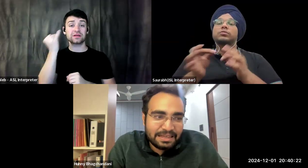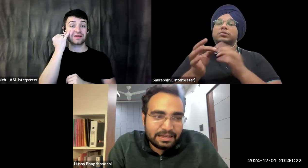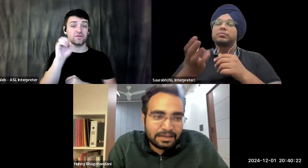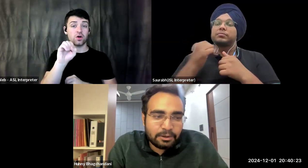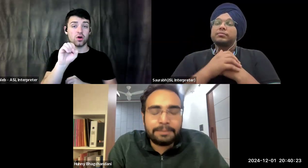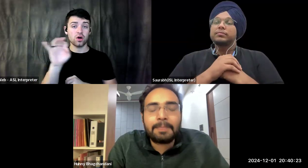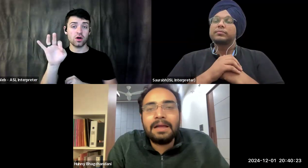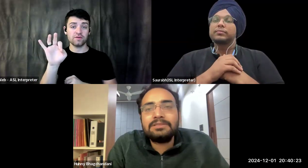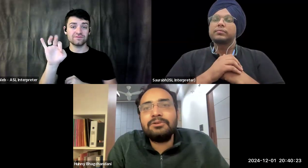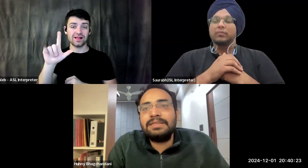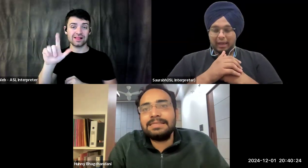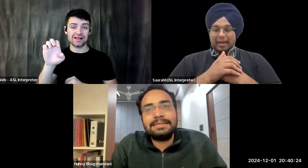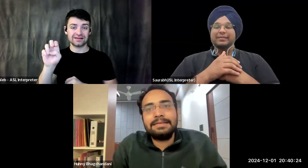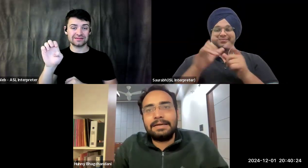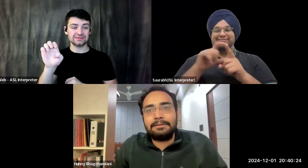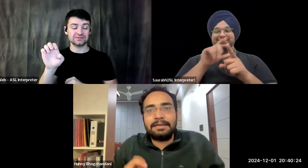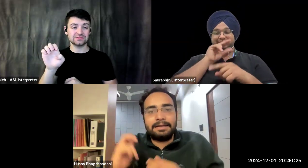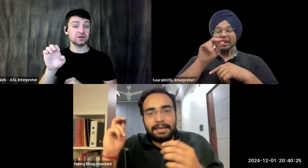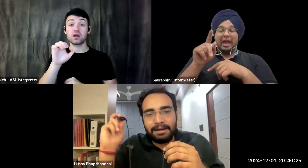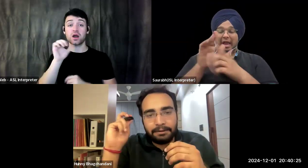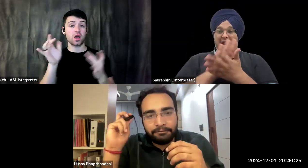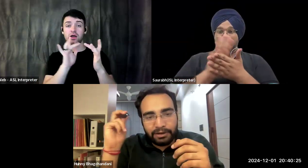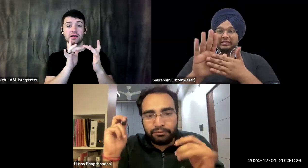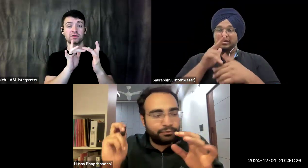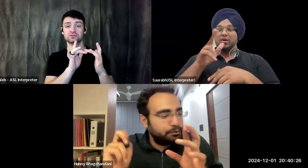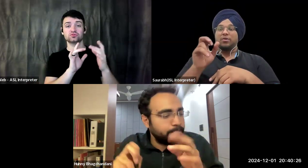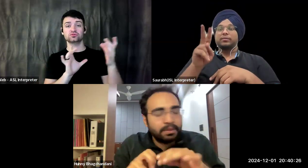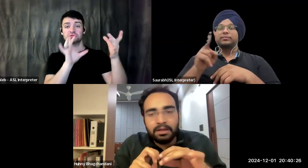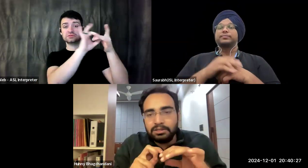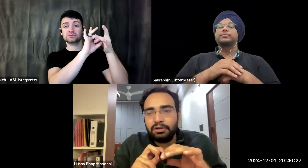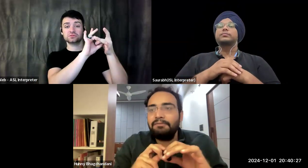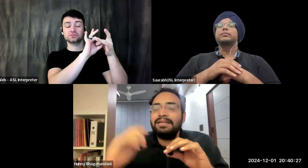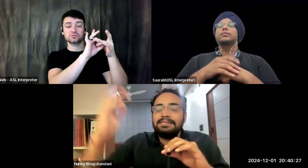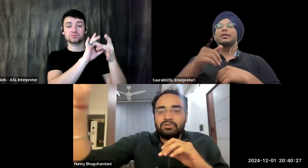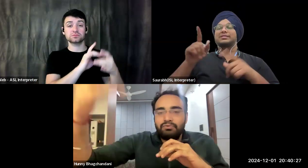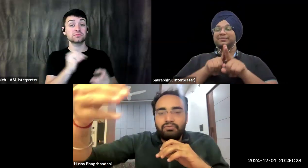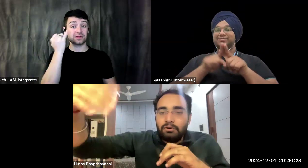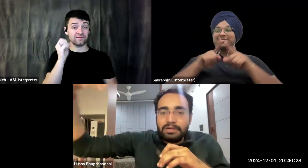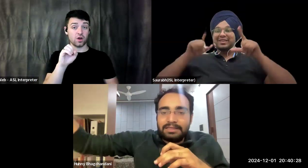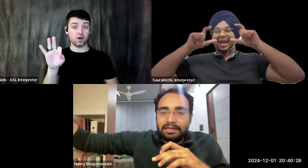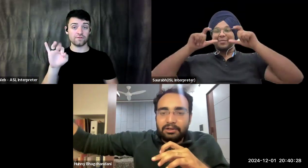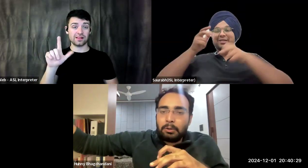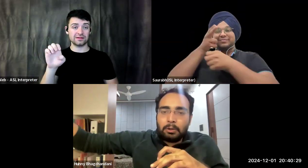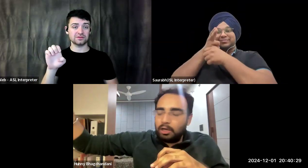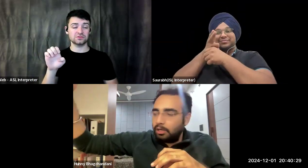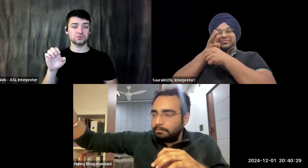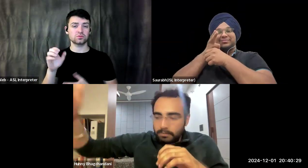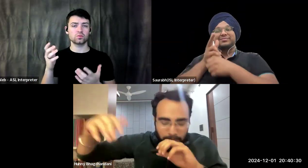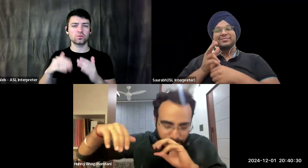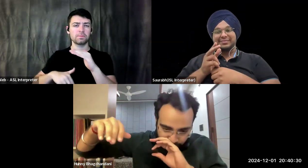[Hunny speaking] Okay, so this is a camera field of view. So if there is no wall, nothing, no…